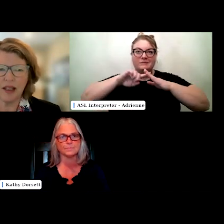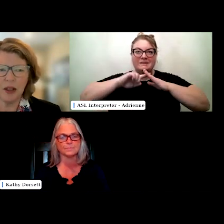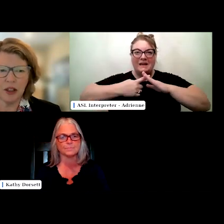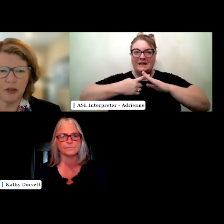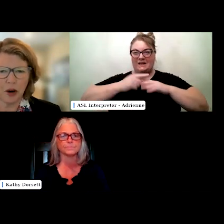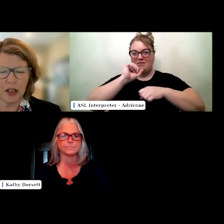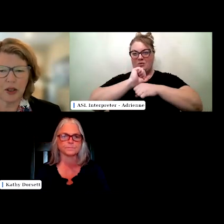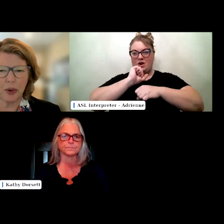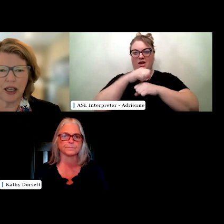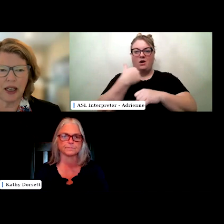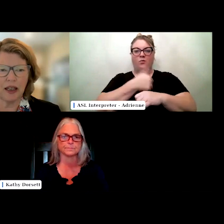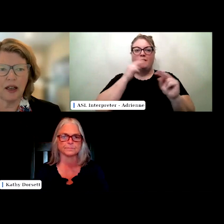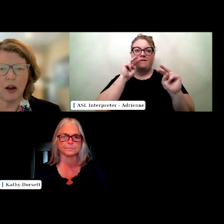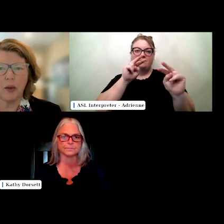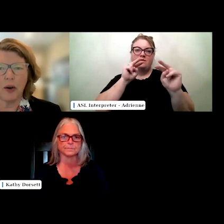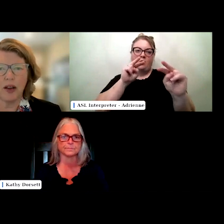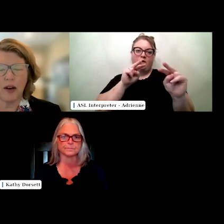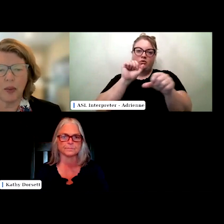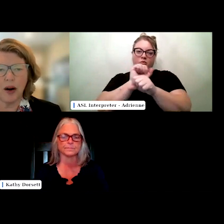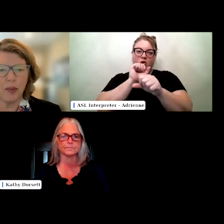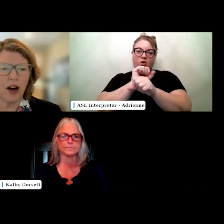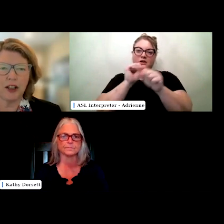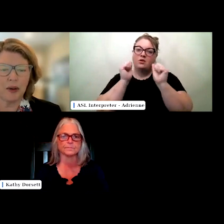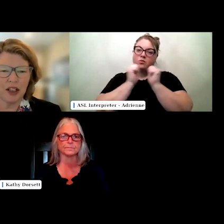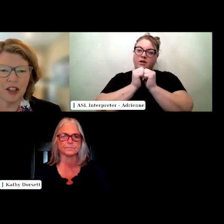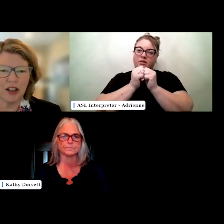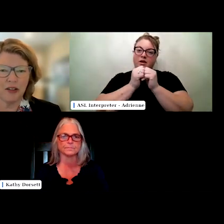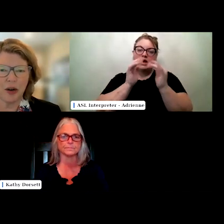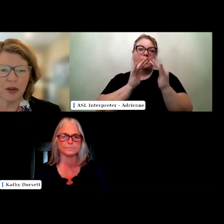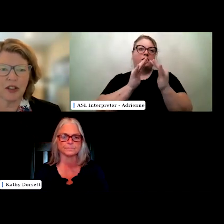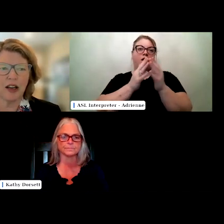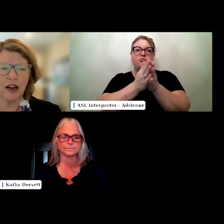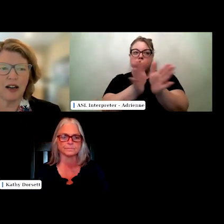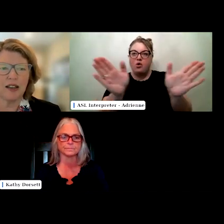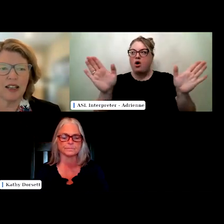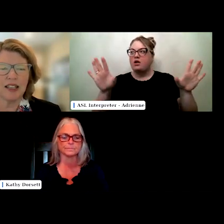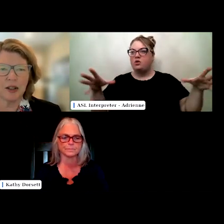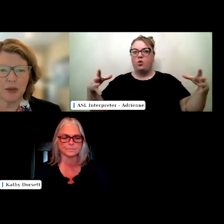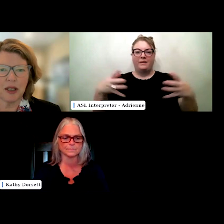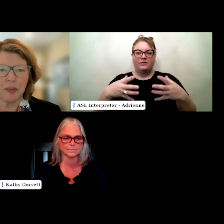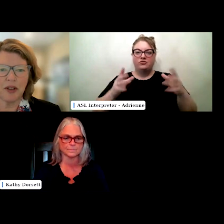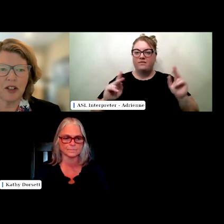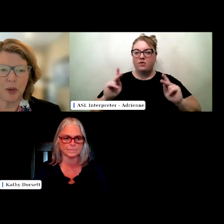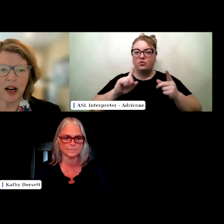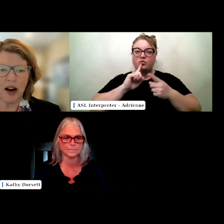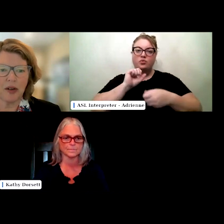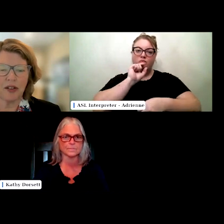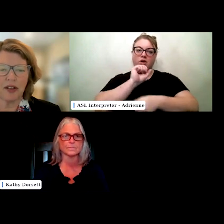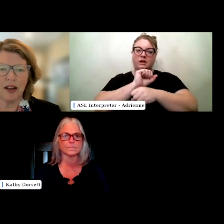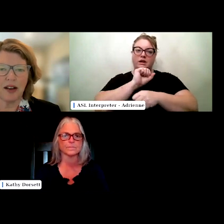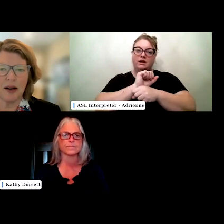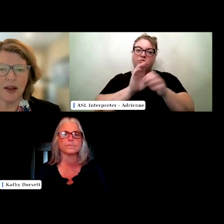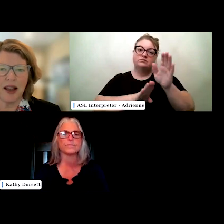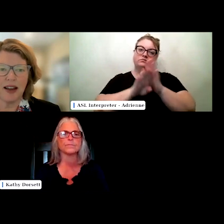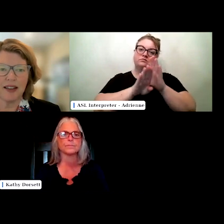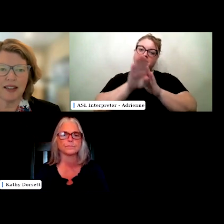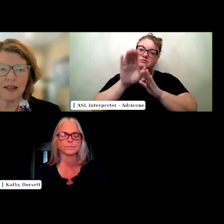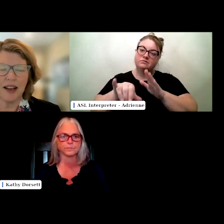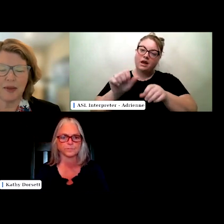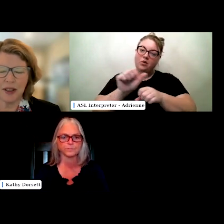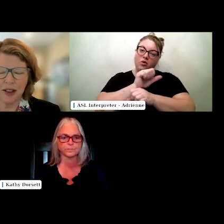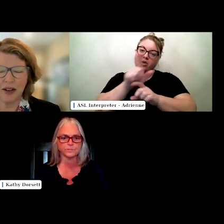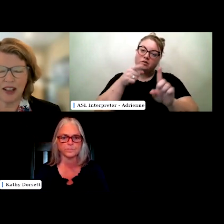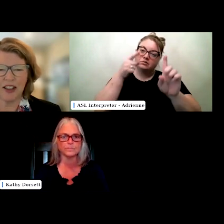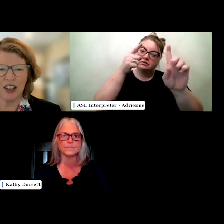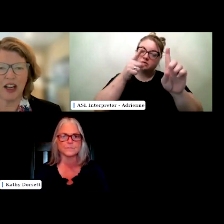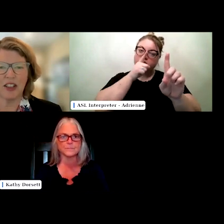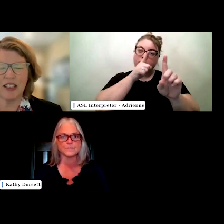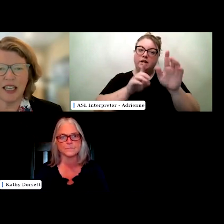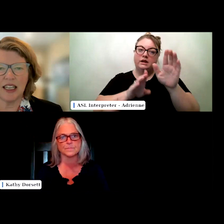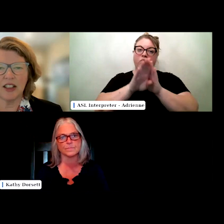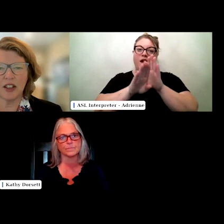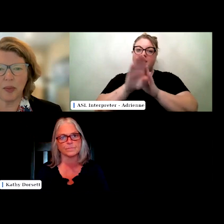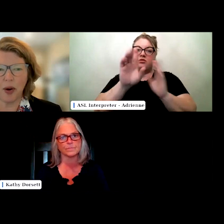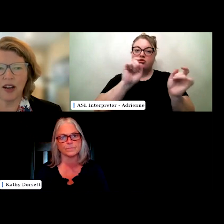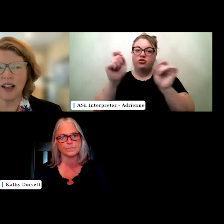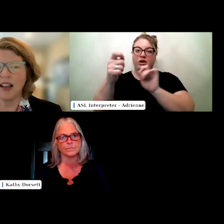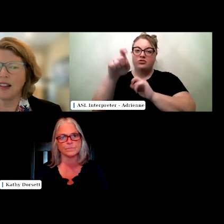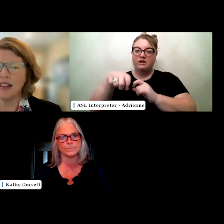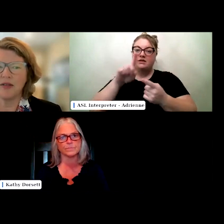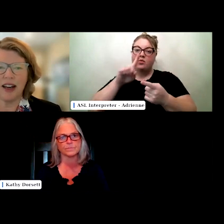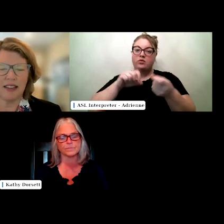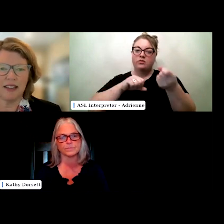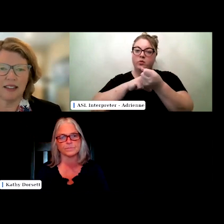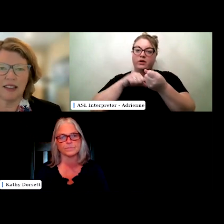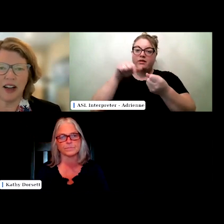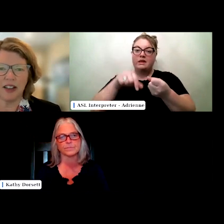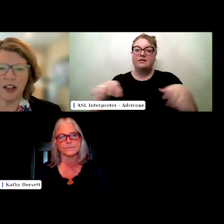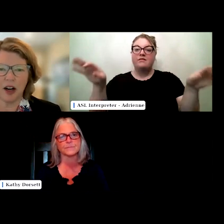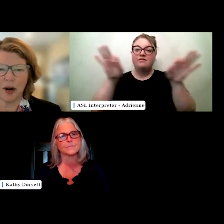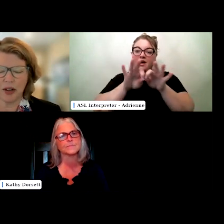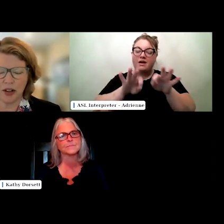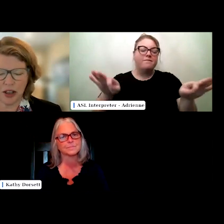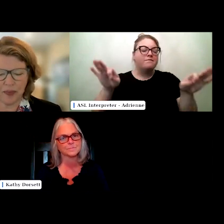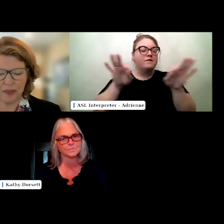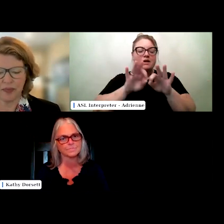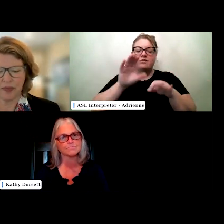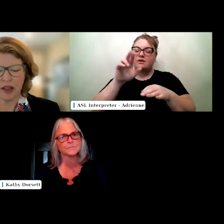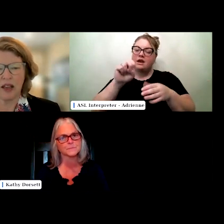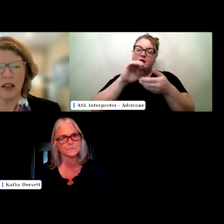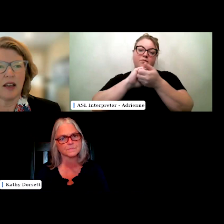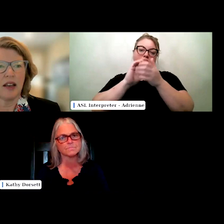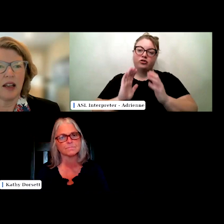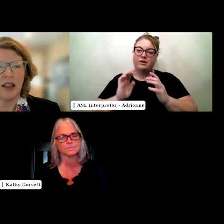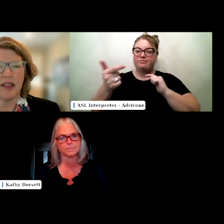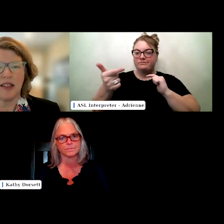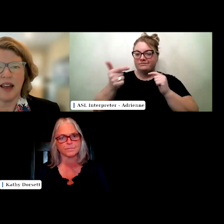And we look forward to working with a broad coalition of folks to really build this workout and and really create the change that's needed to support this vital care. Partnership.